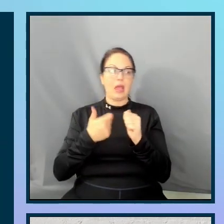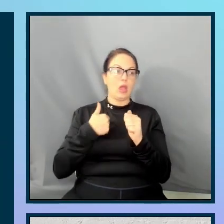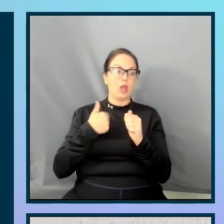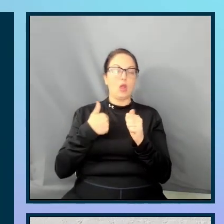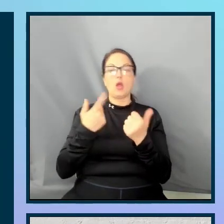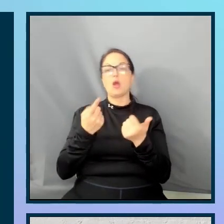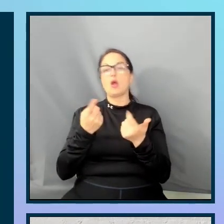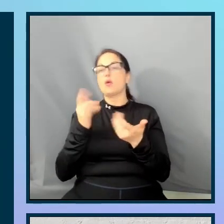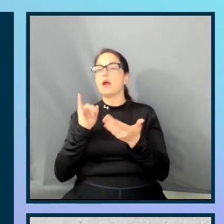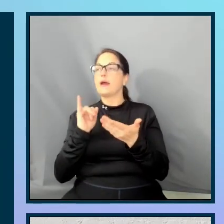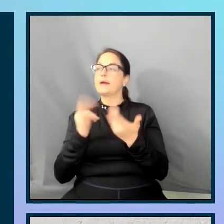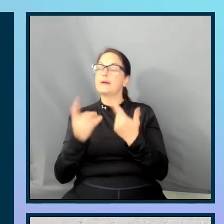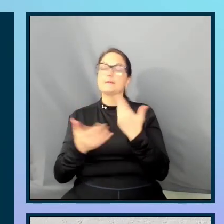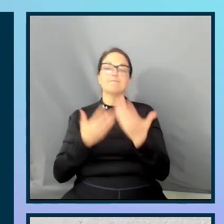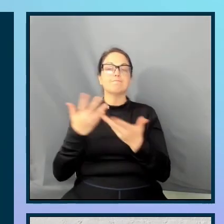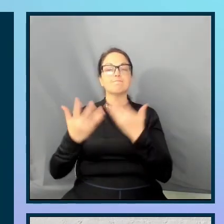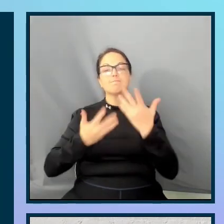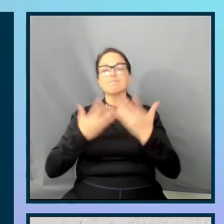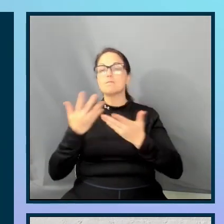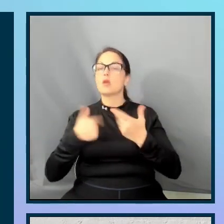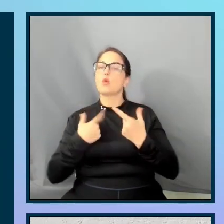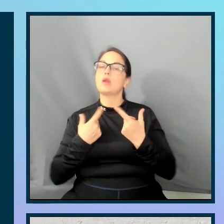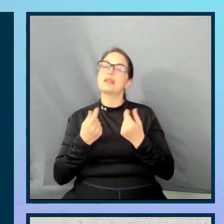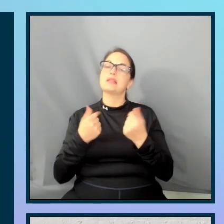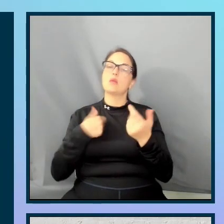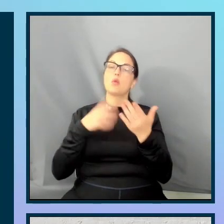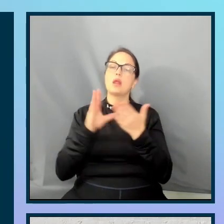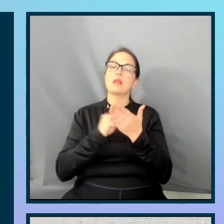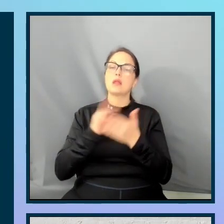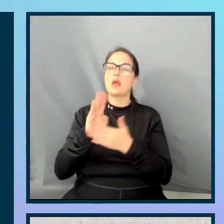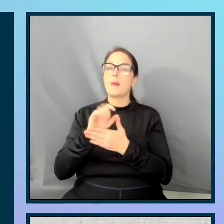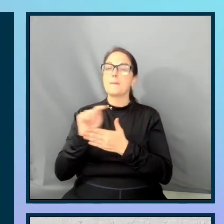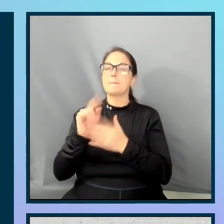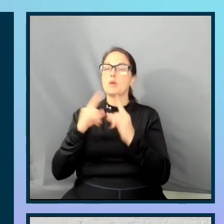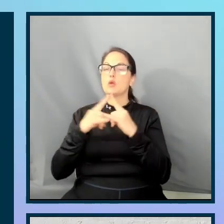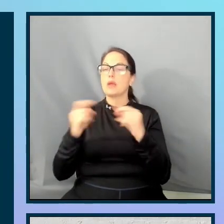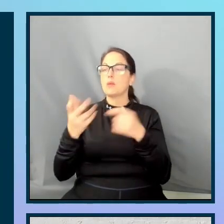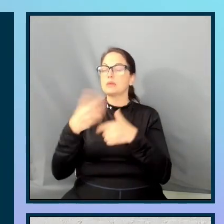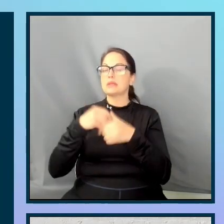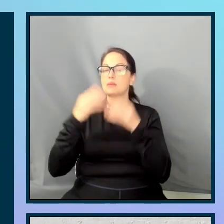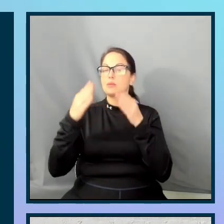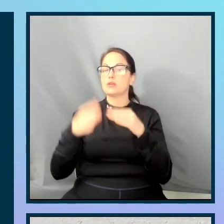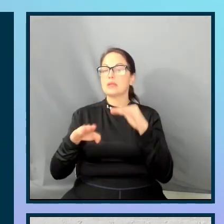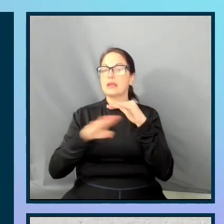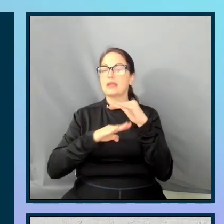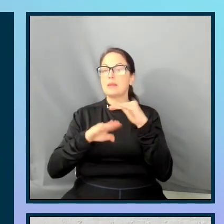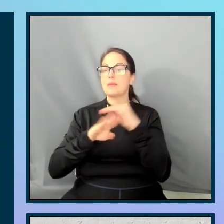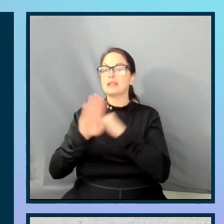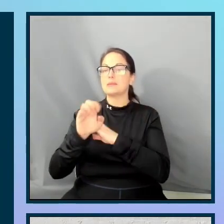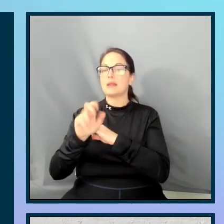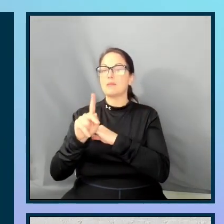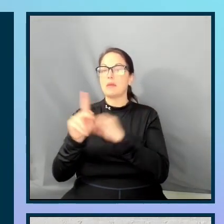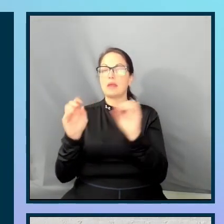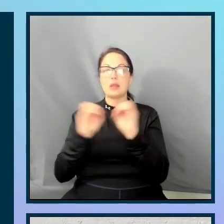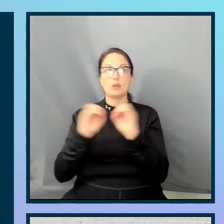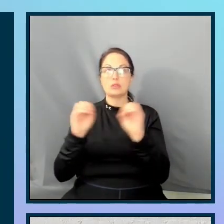and what I learned. The bootcamp was in person in the basement of a bank, there was no natural light,